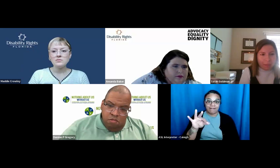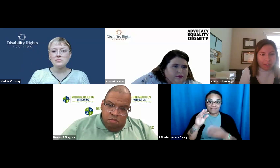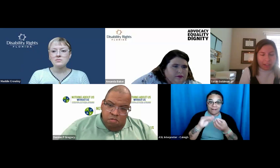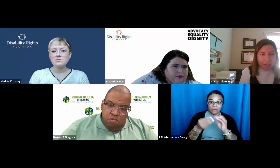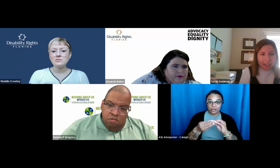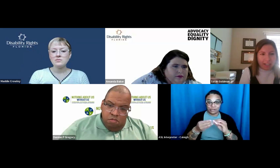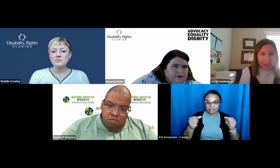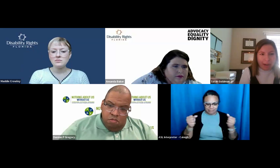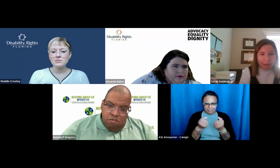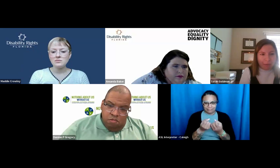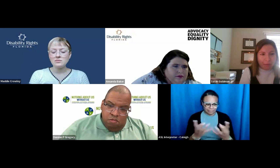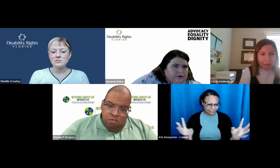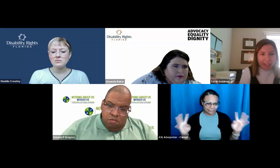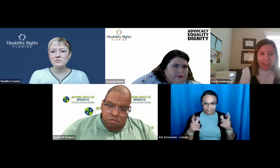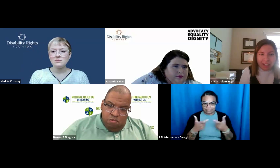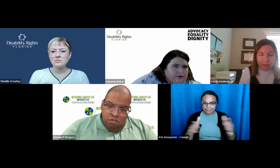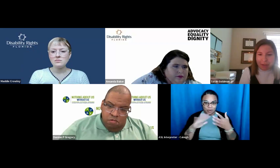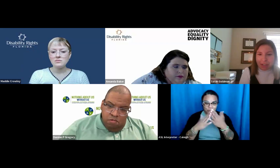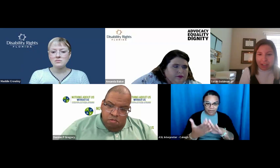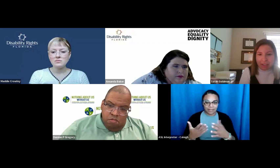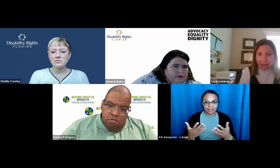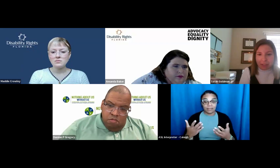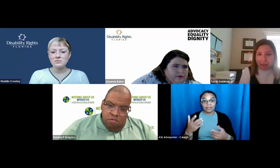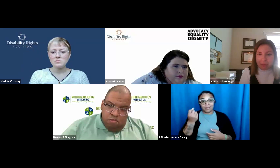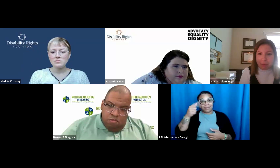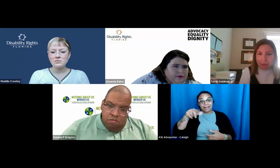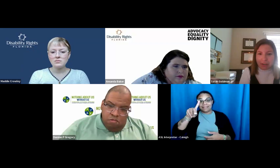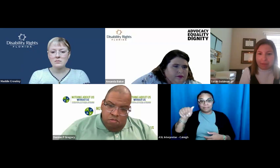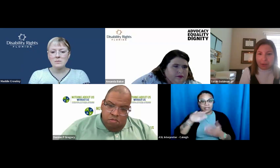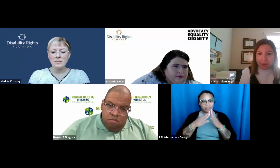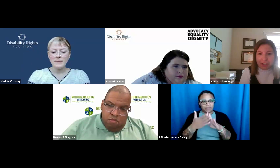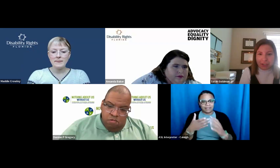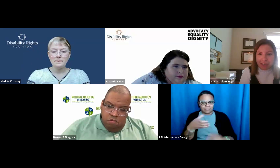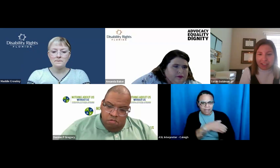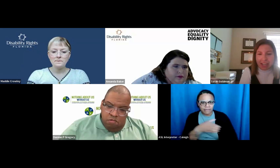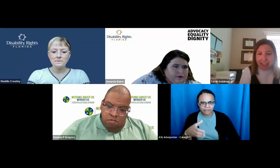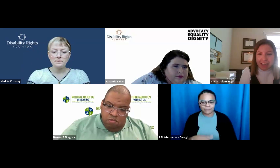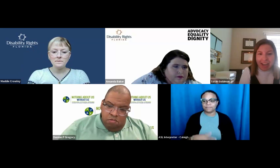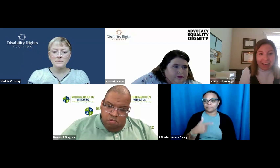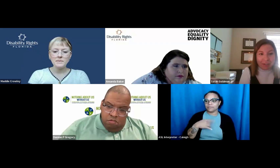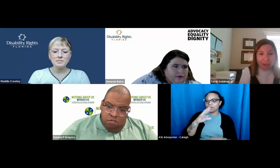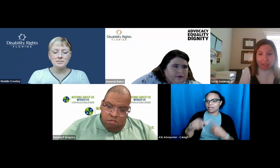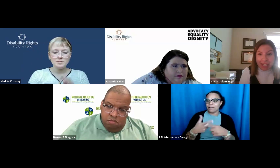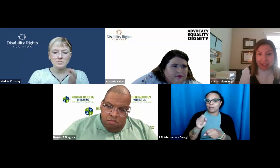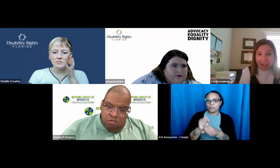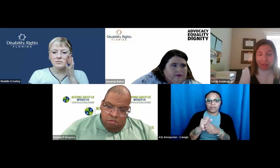in the disability community, it's powerful. Amanda was talking about the working people program, the coalition of us that had to come together